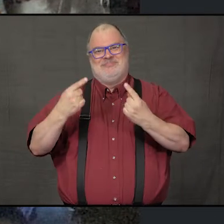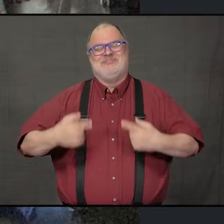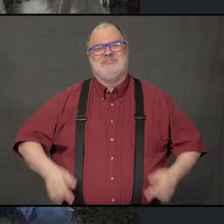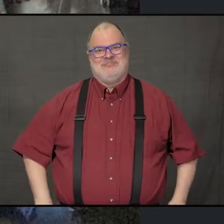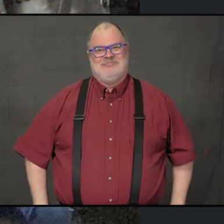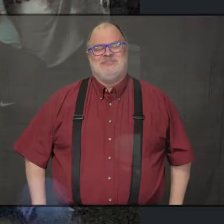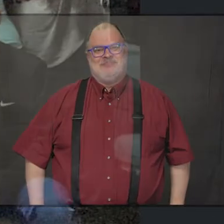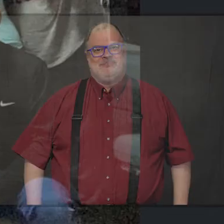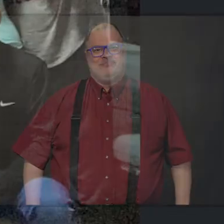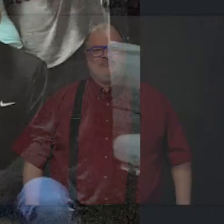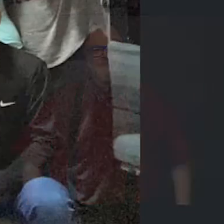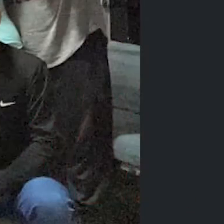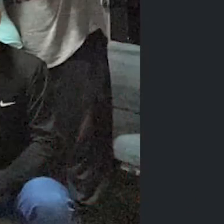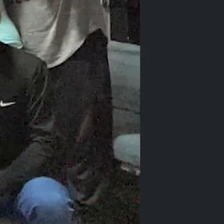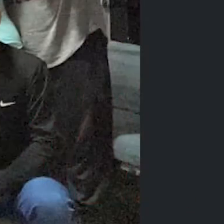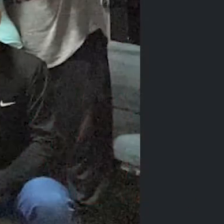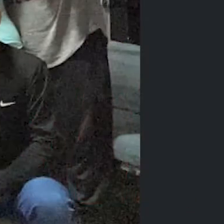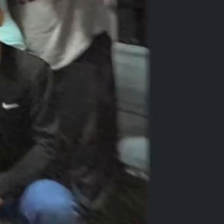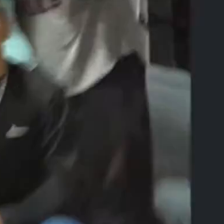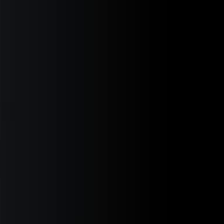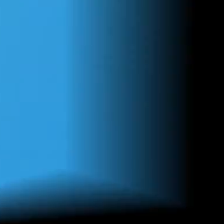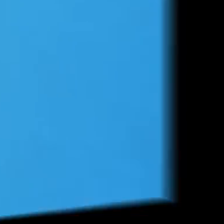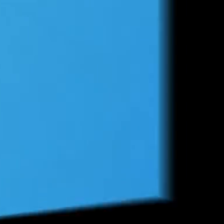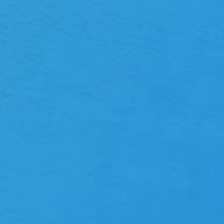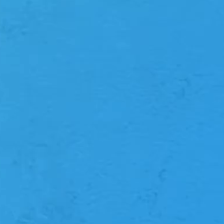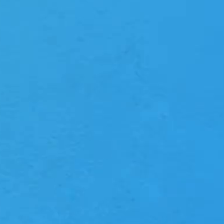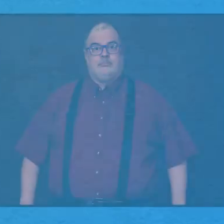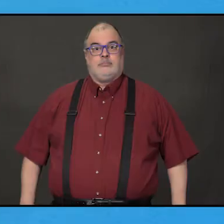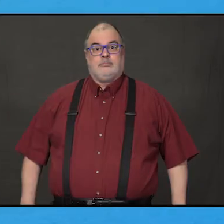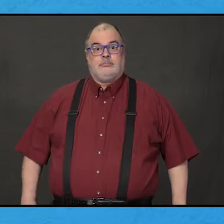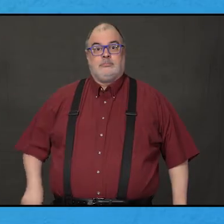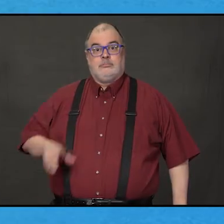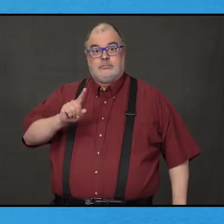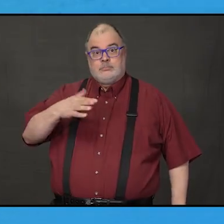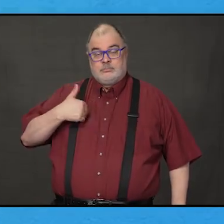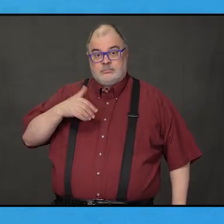information about how to access the COVID-19 vaccine for people with disabilities.